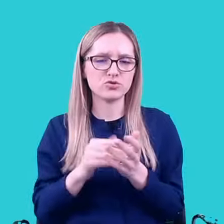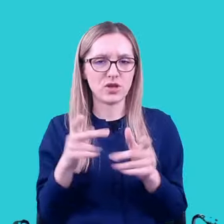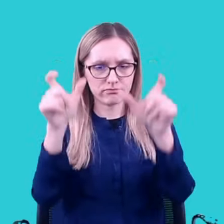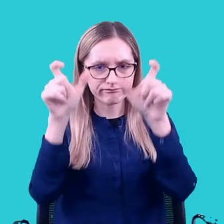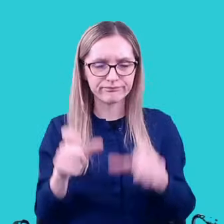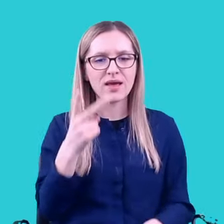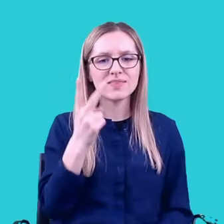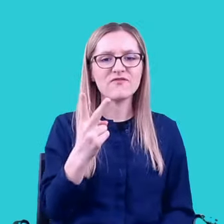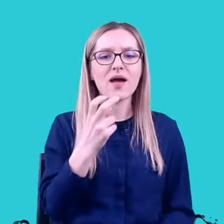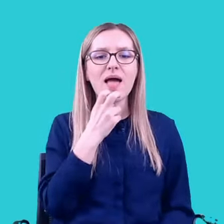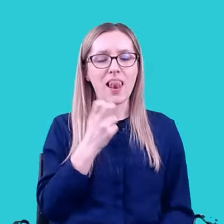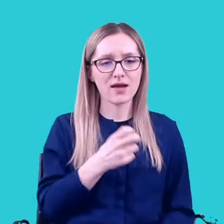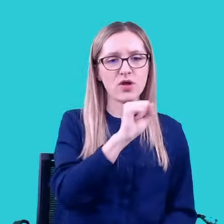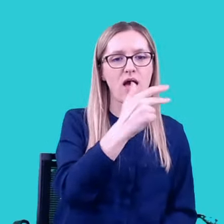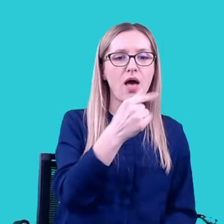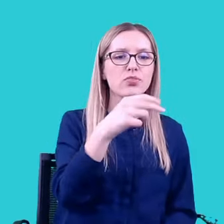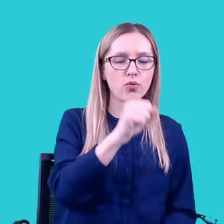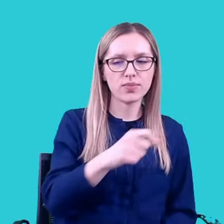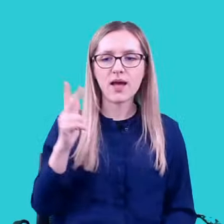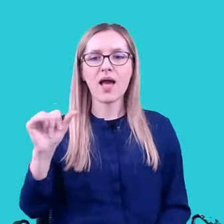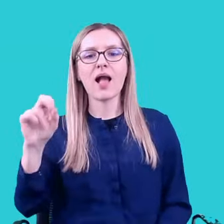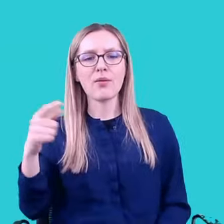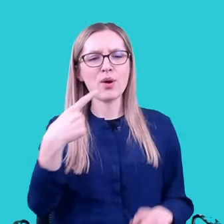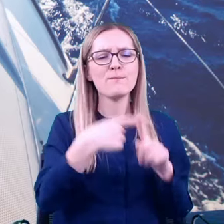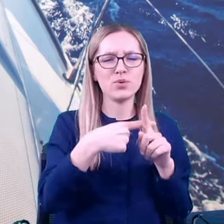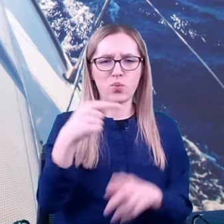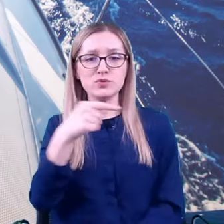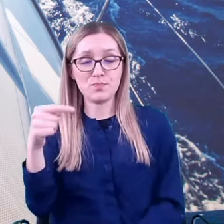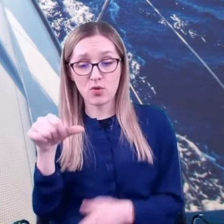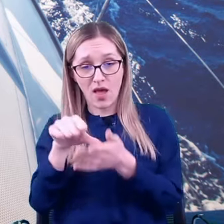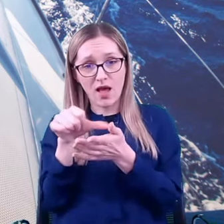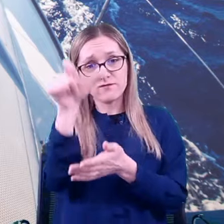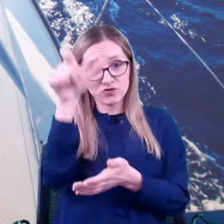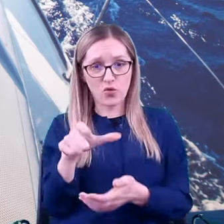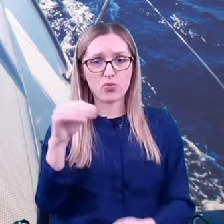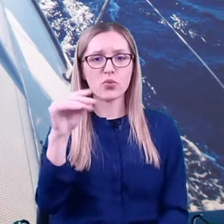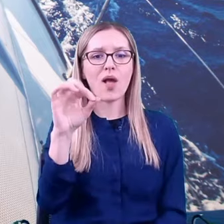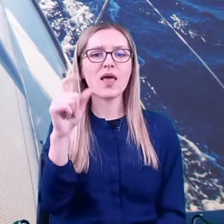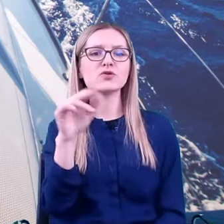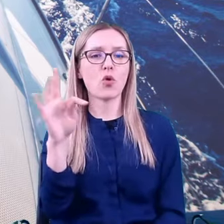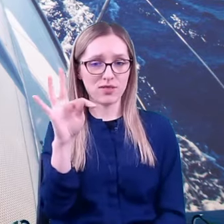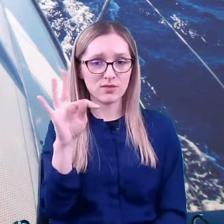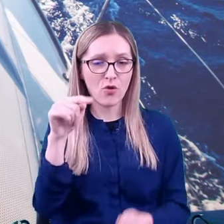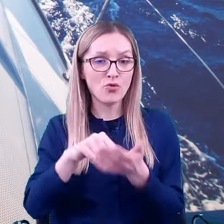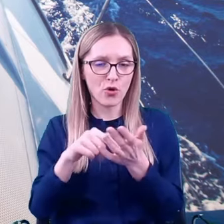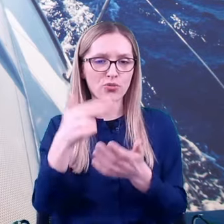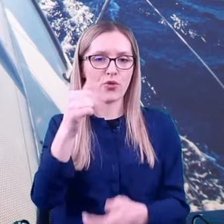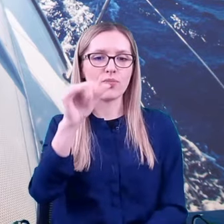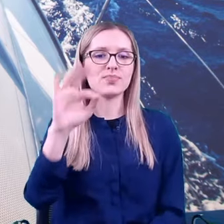anode and cathode, separated by an electrolyte. This electrolyte is the nafion that I have already mentioned,